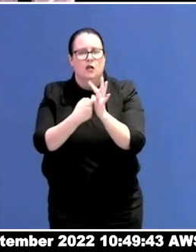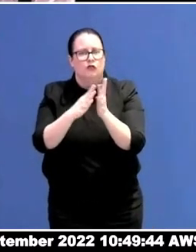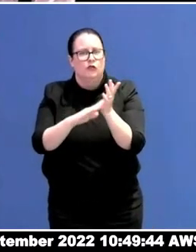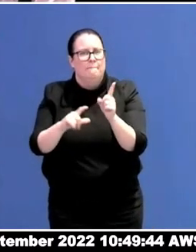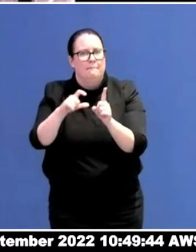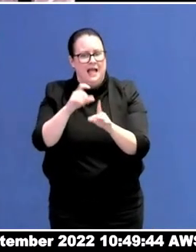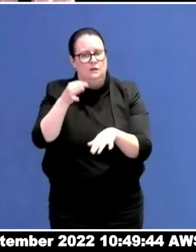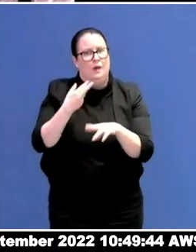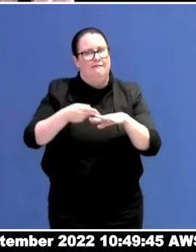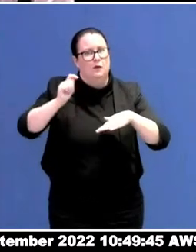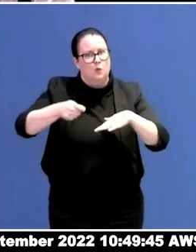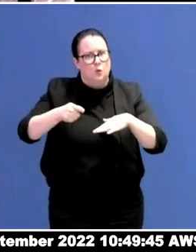this happened? TERRY: Yes.